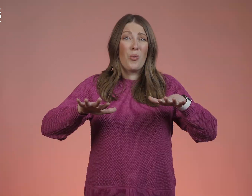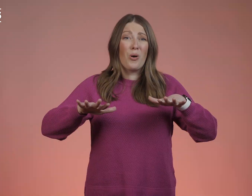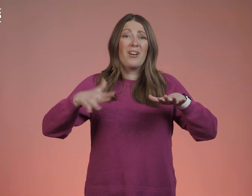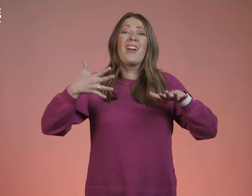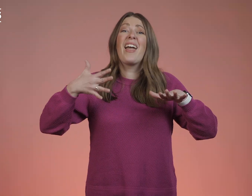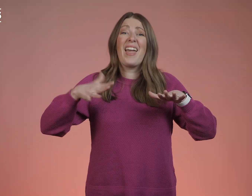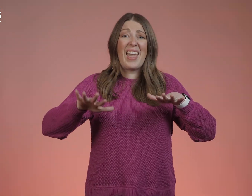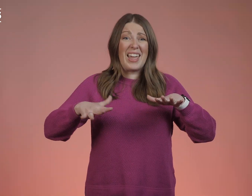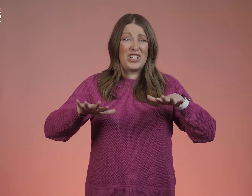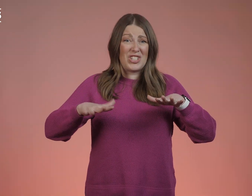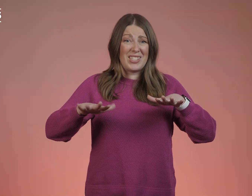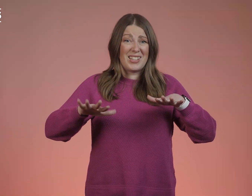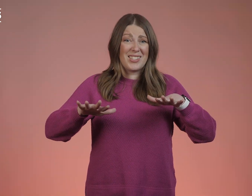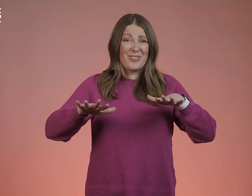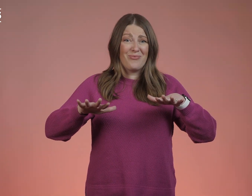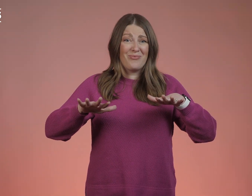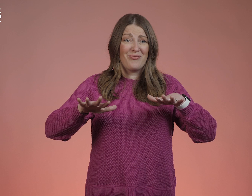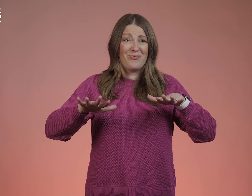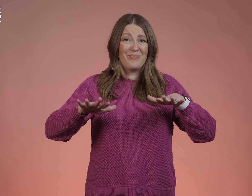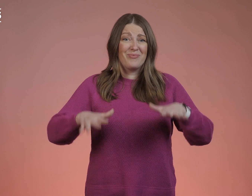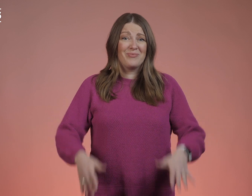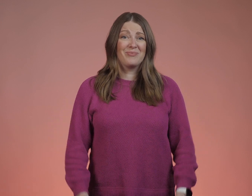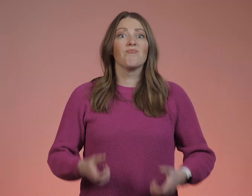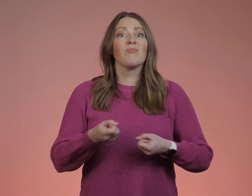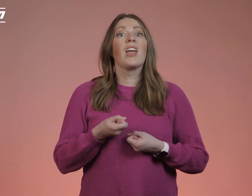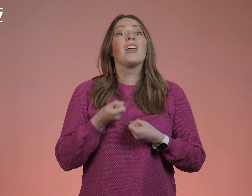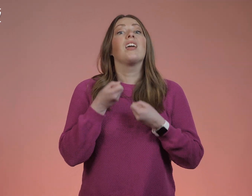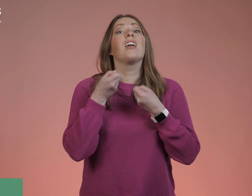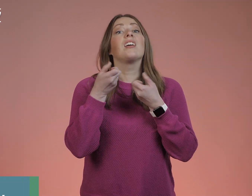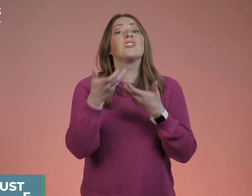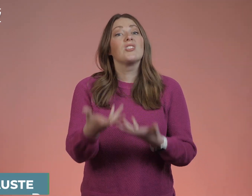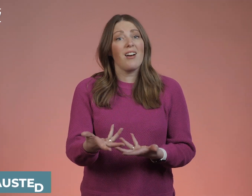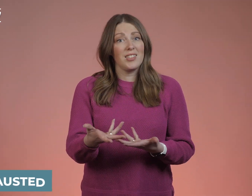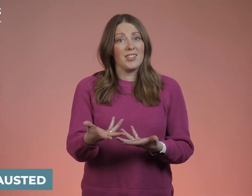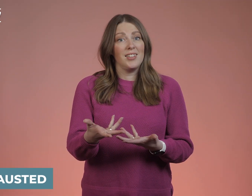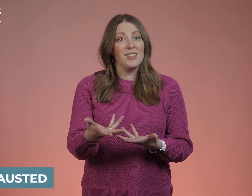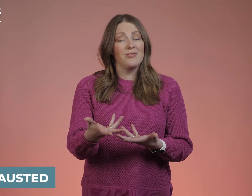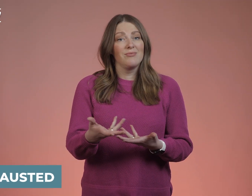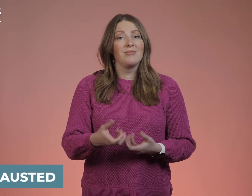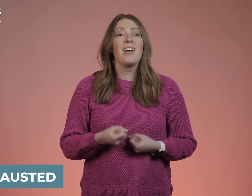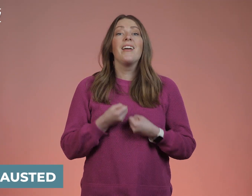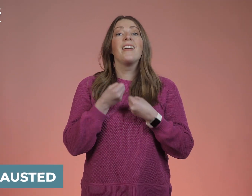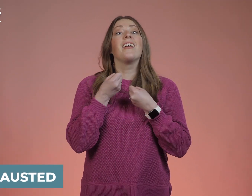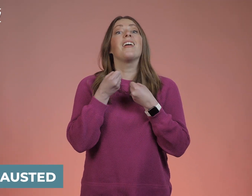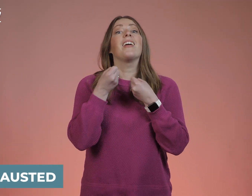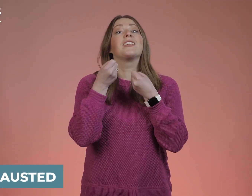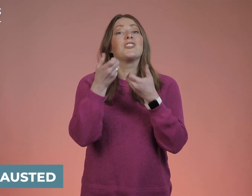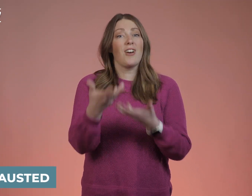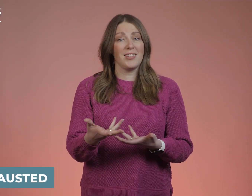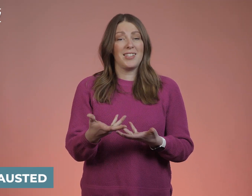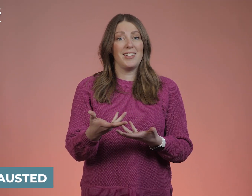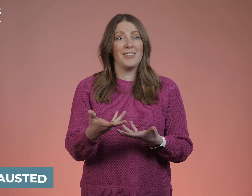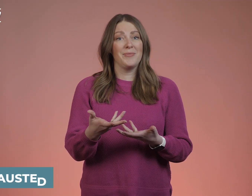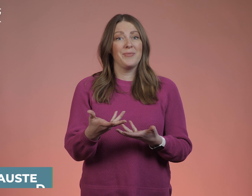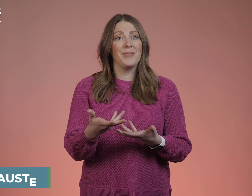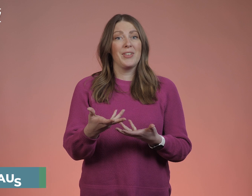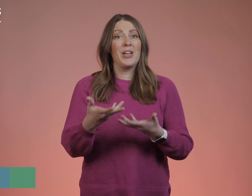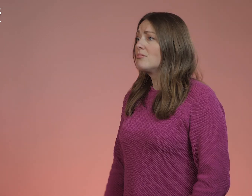or anxiousness. Exhausted.